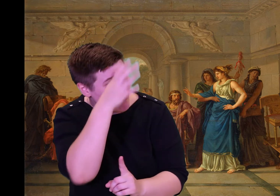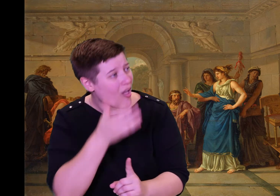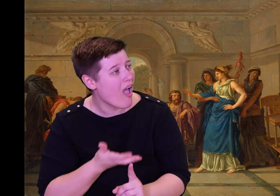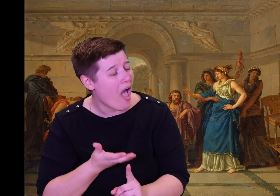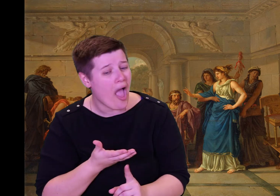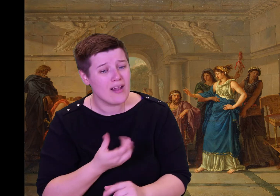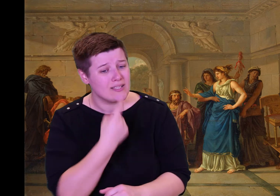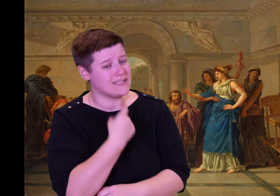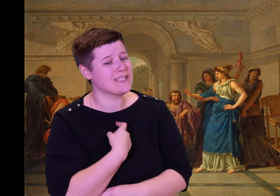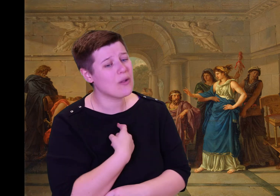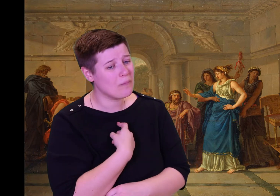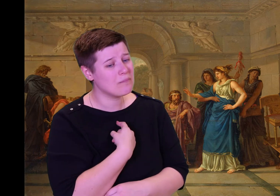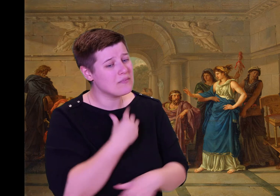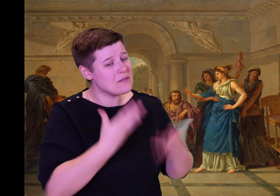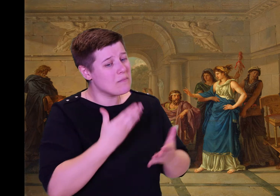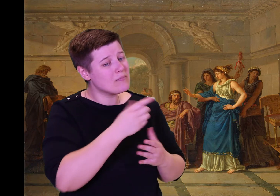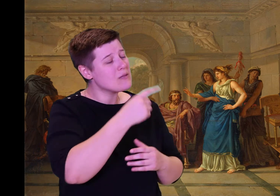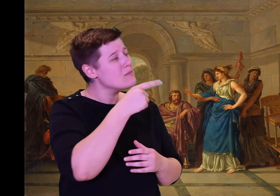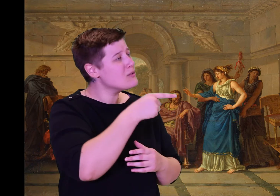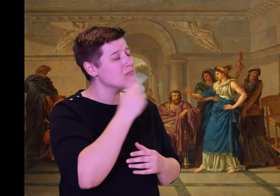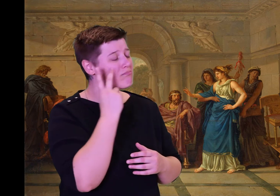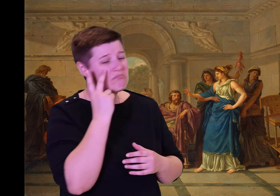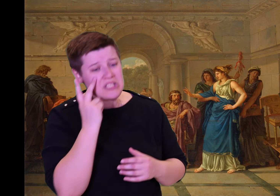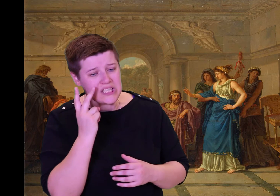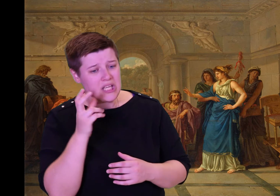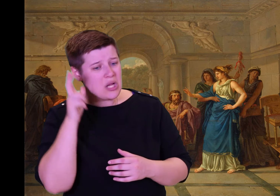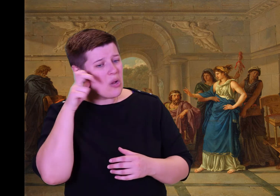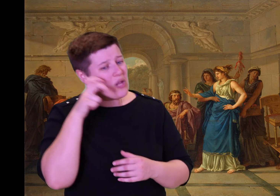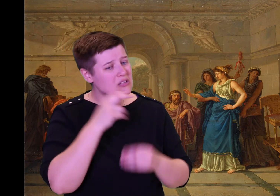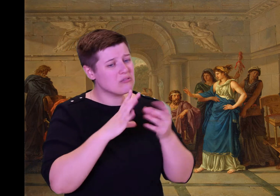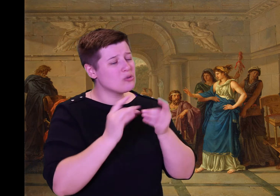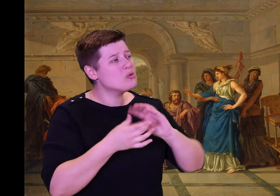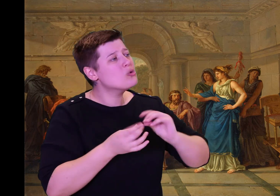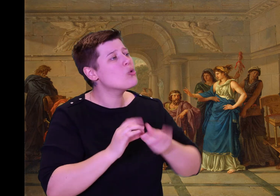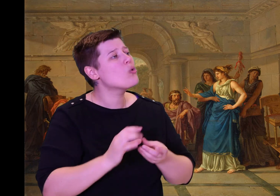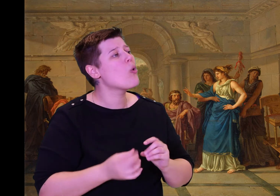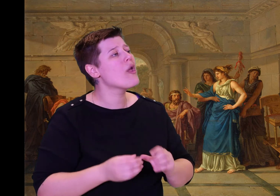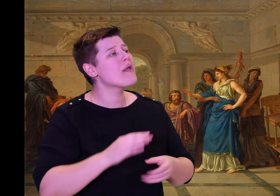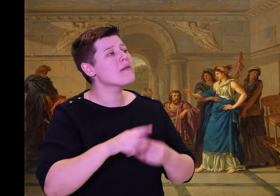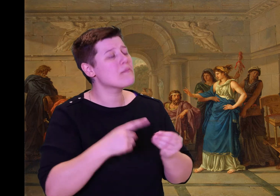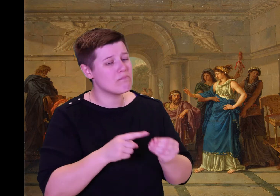Then Menelaus answered, "What need has brought you here,